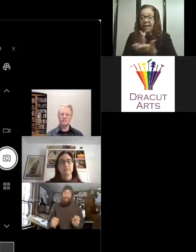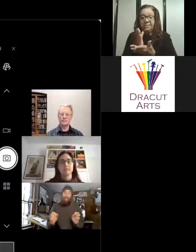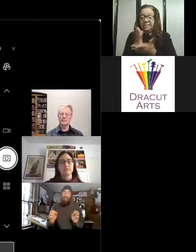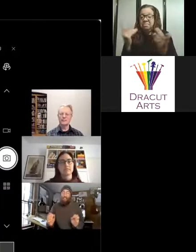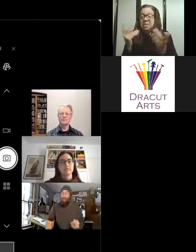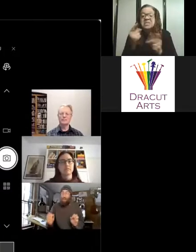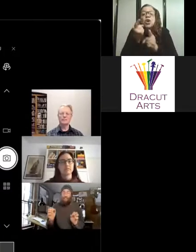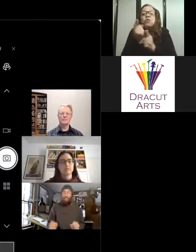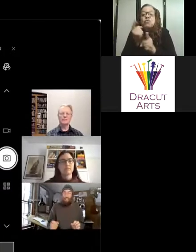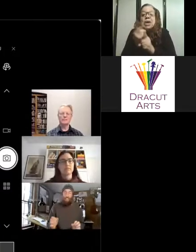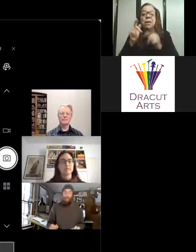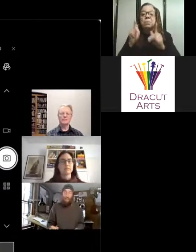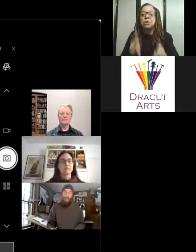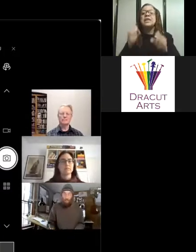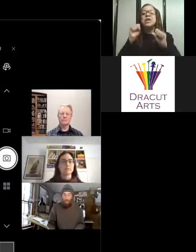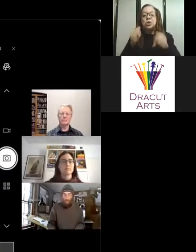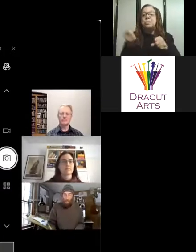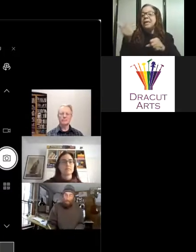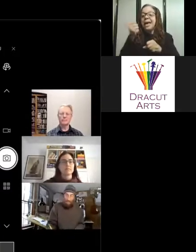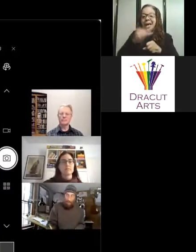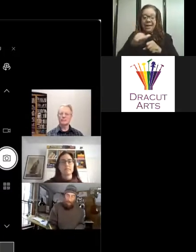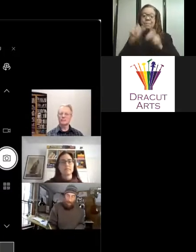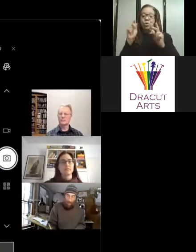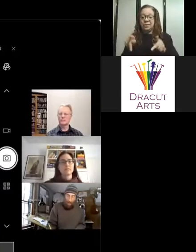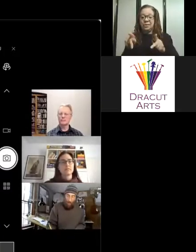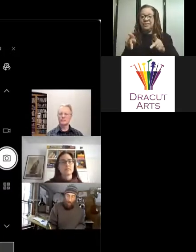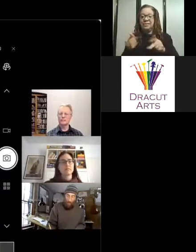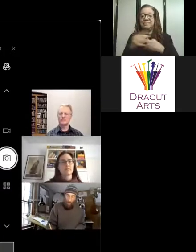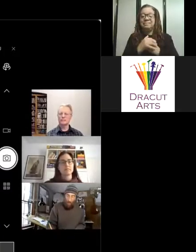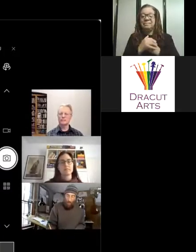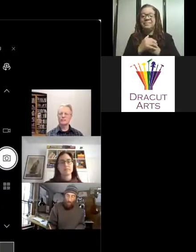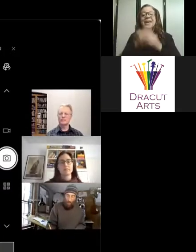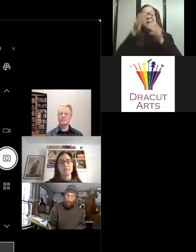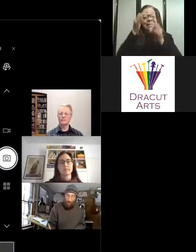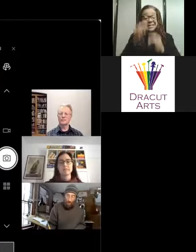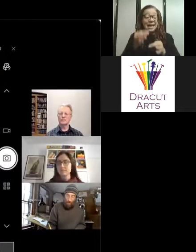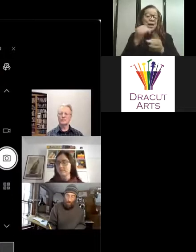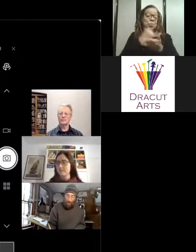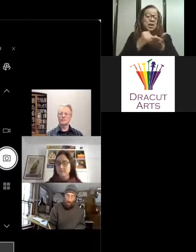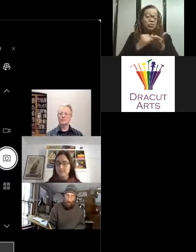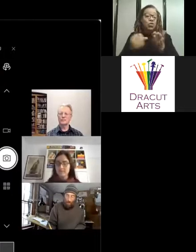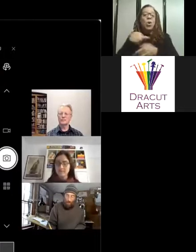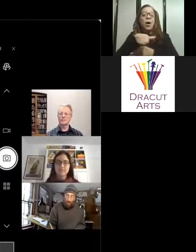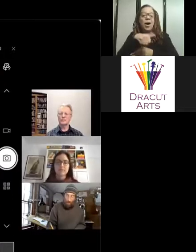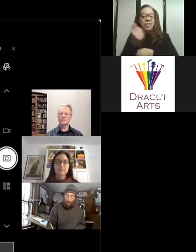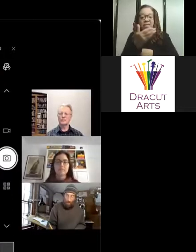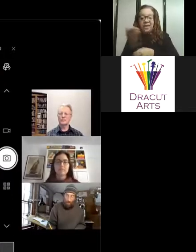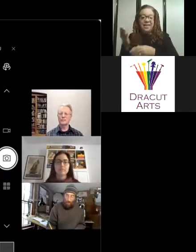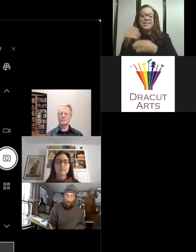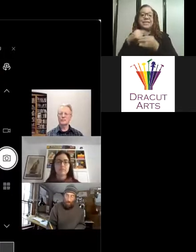fact to draw as *little* as possible. I did decide that when I drew other stick figures around, I needed some way to